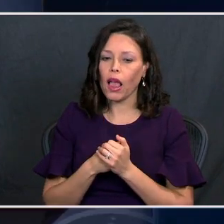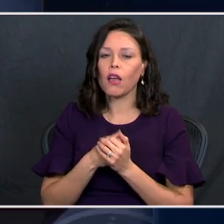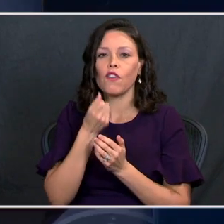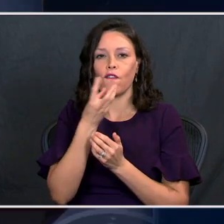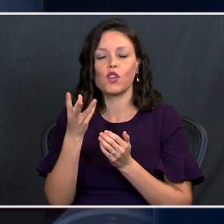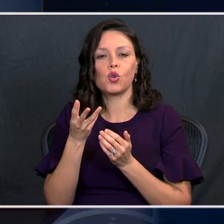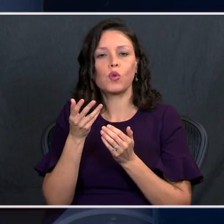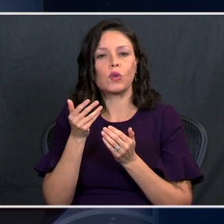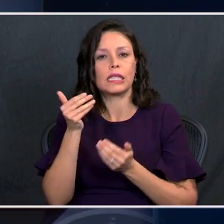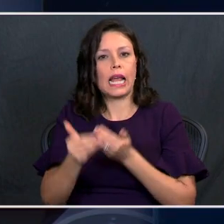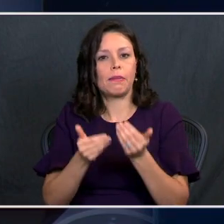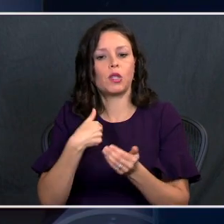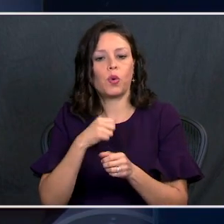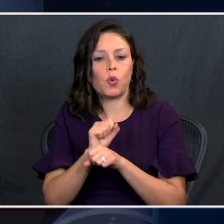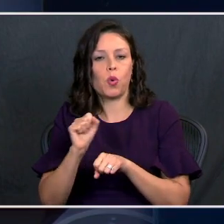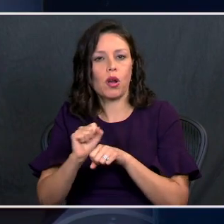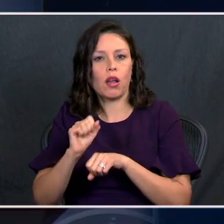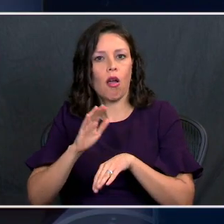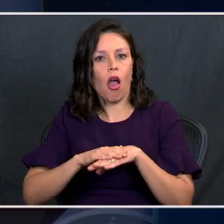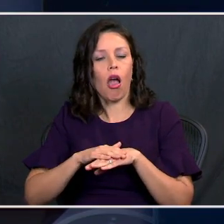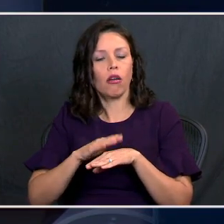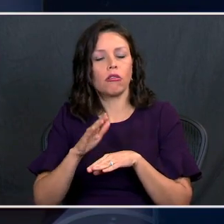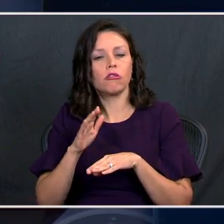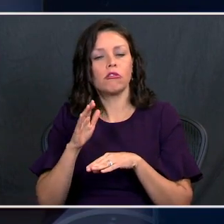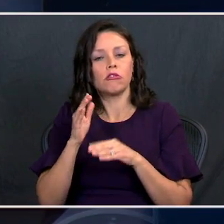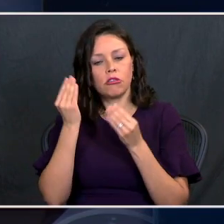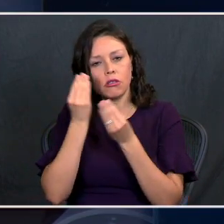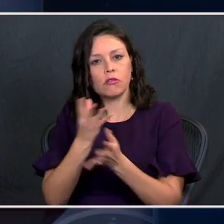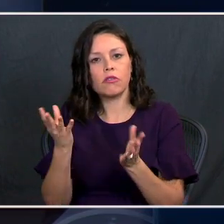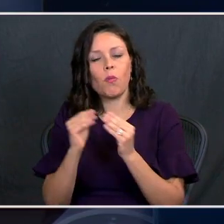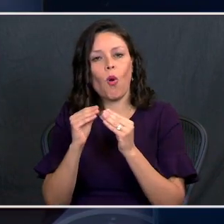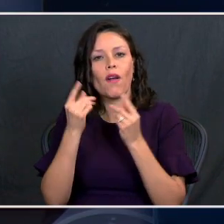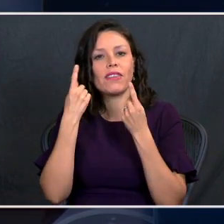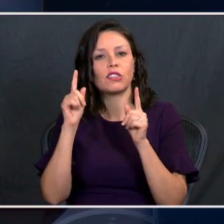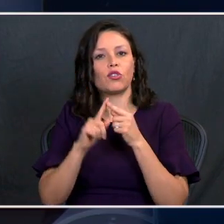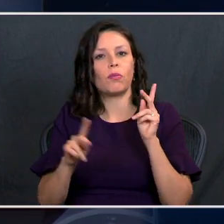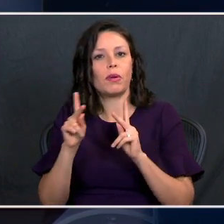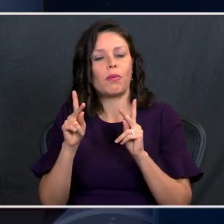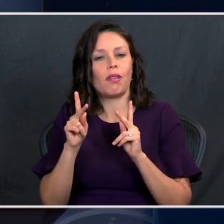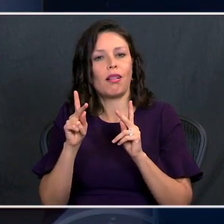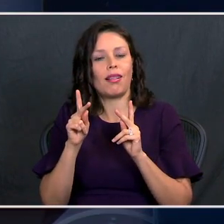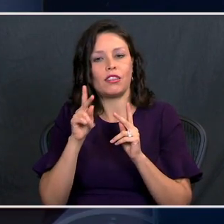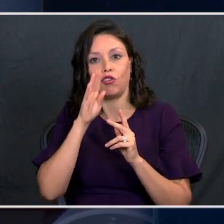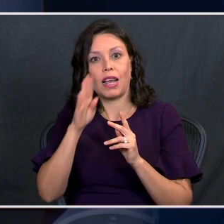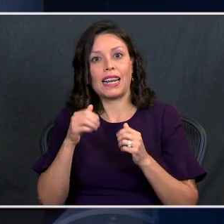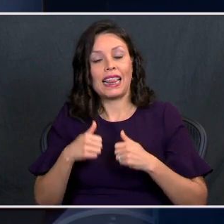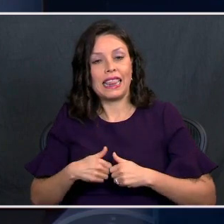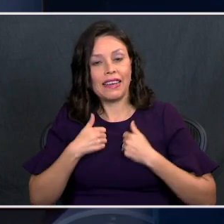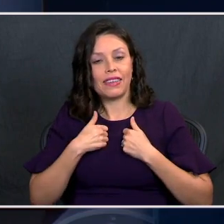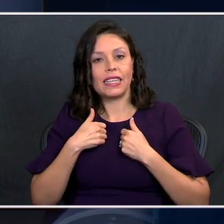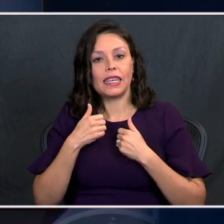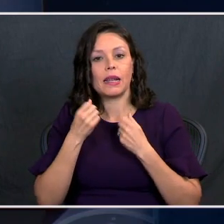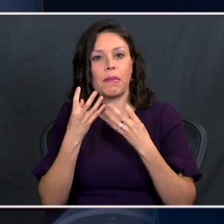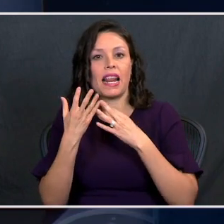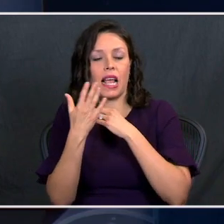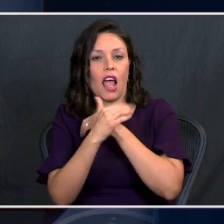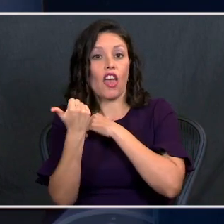that we -– we're working to convey, and convey more effectively to people directly living in many of the countries who are --